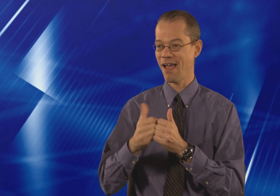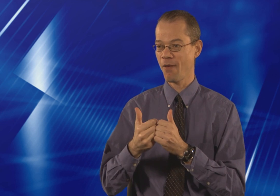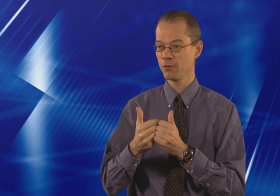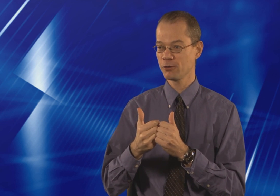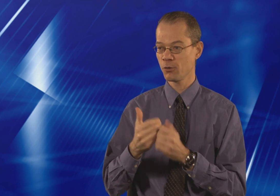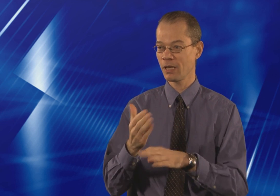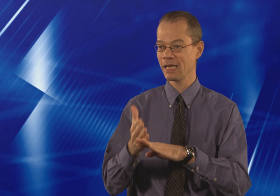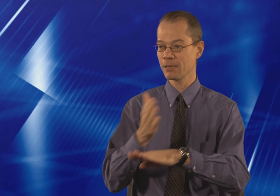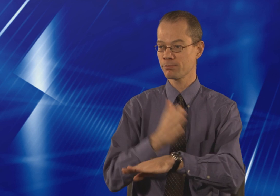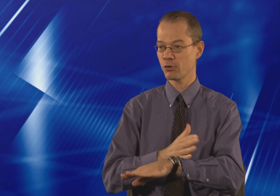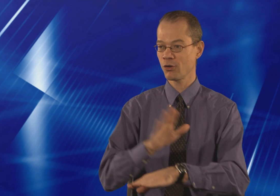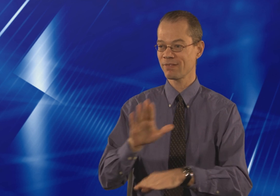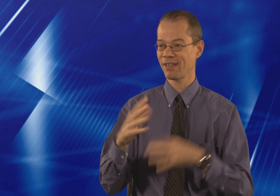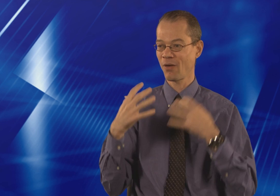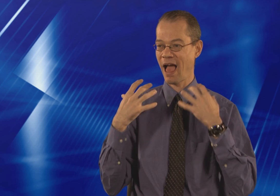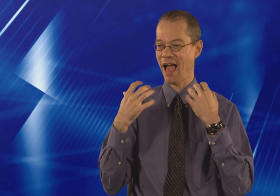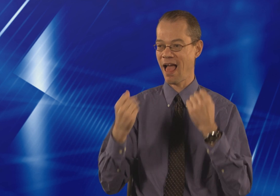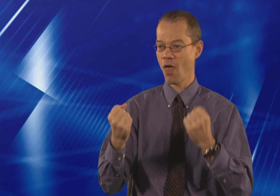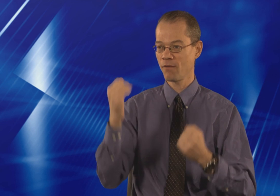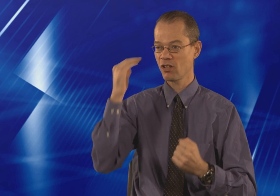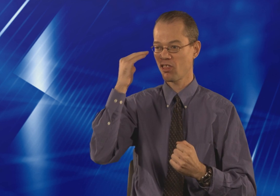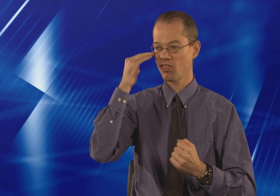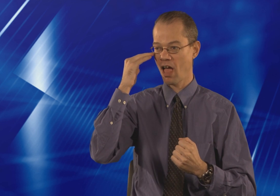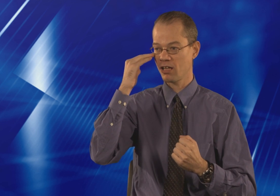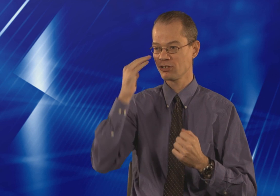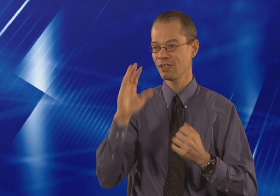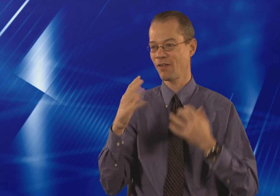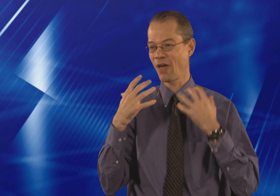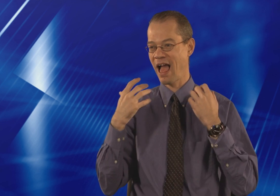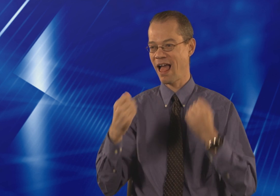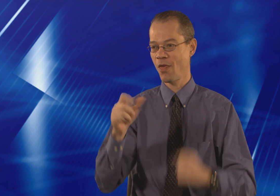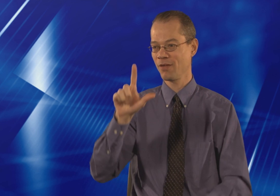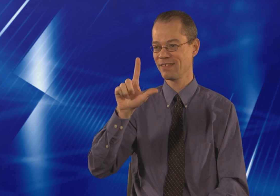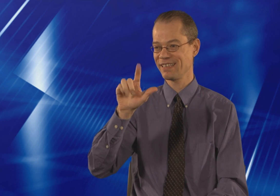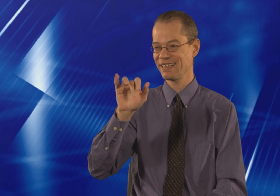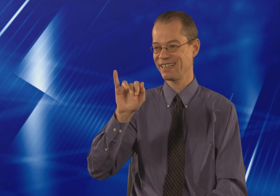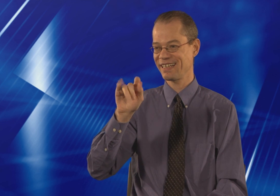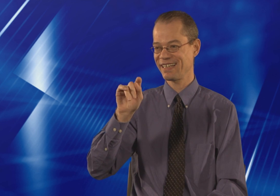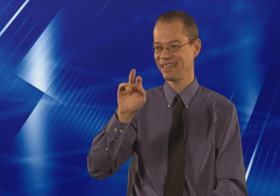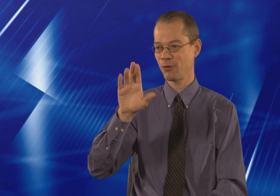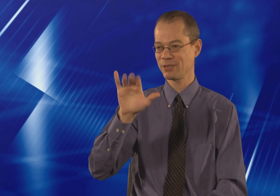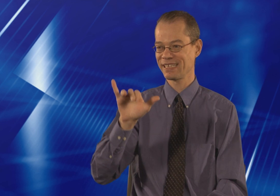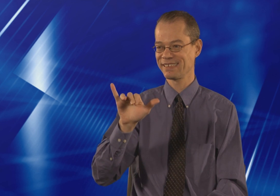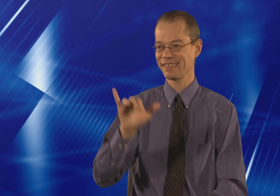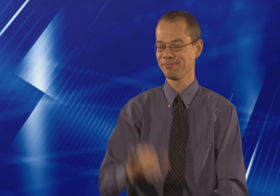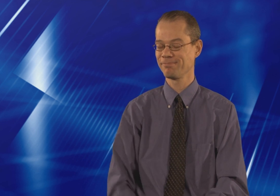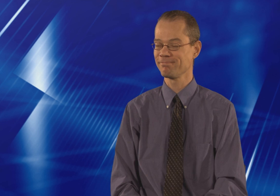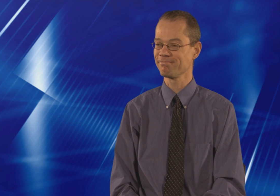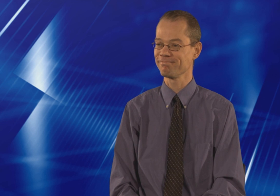and how to improve their health knowledge and their health literacy.